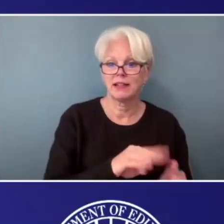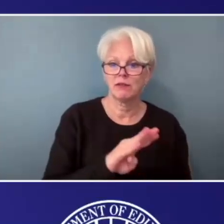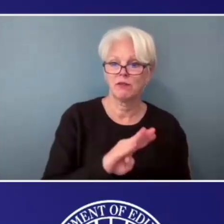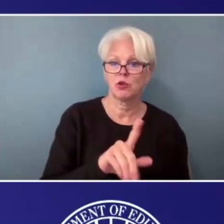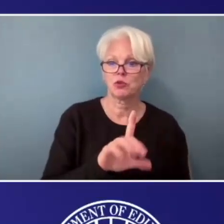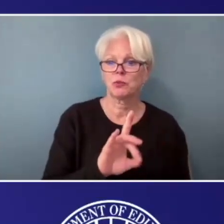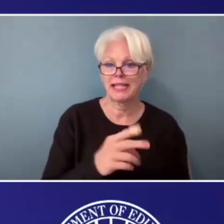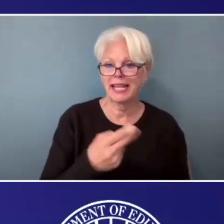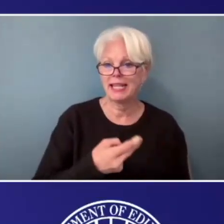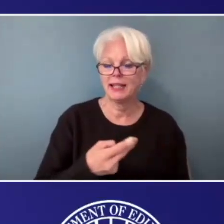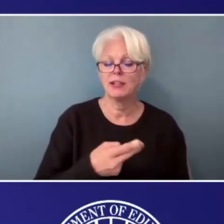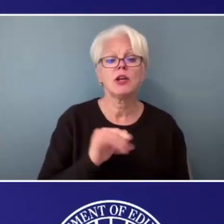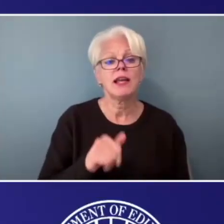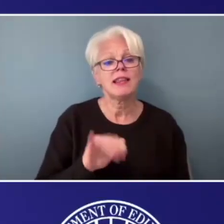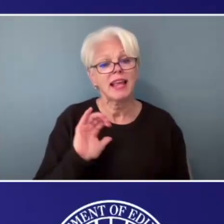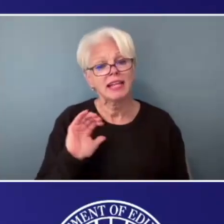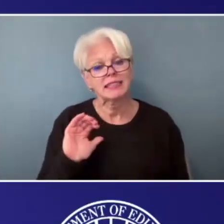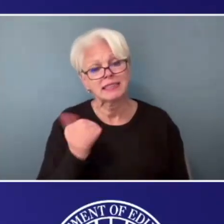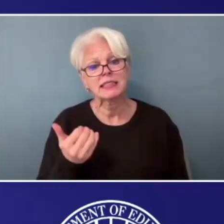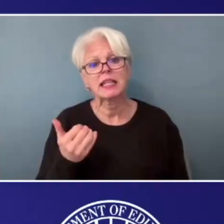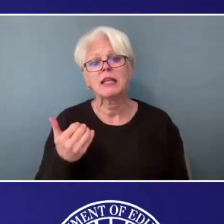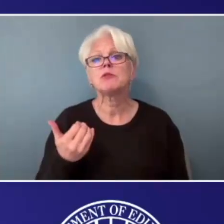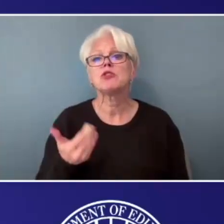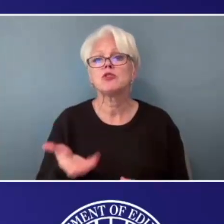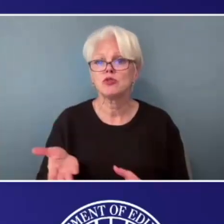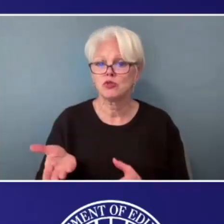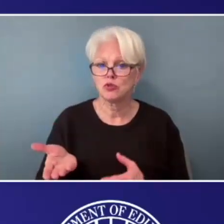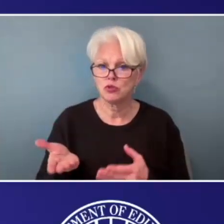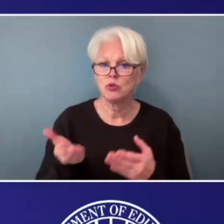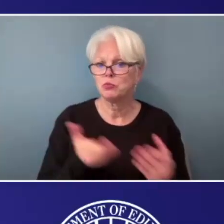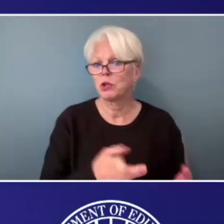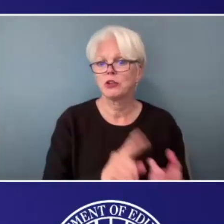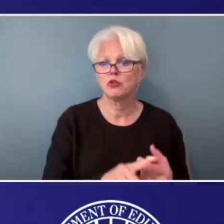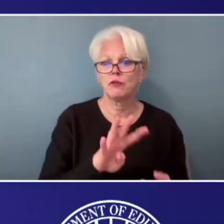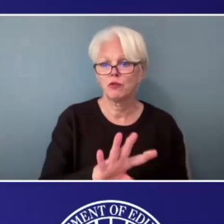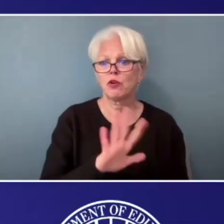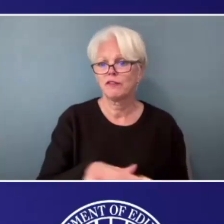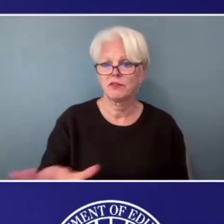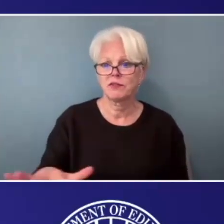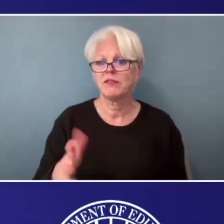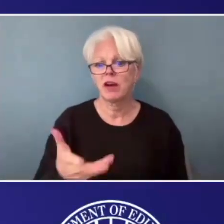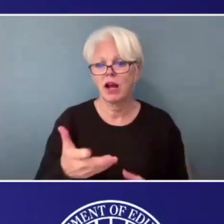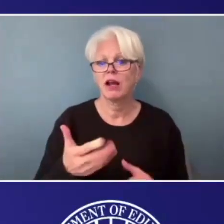that seems to bring it over to 455 under parallel terms. However,